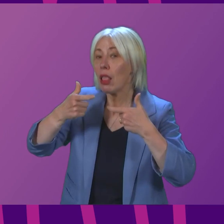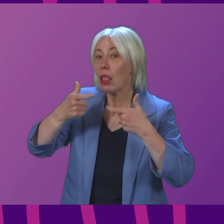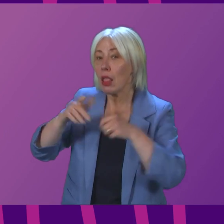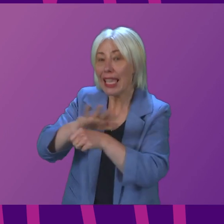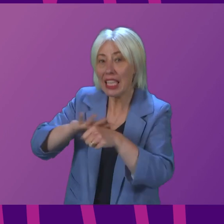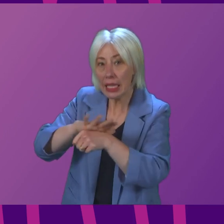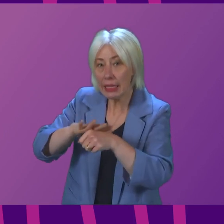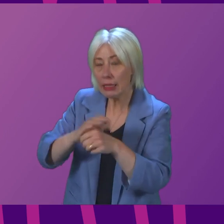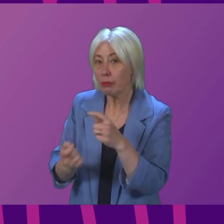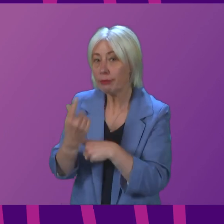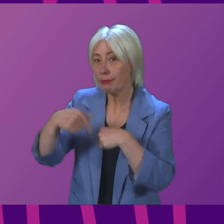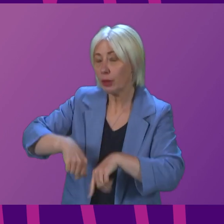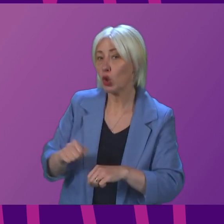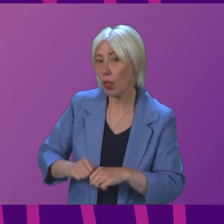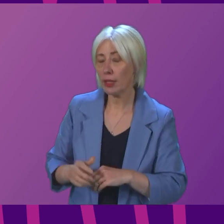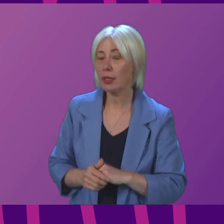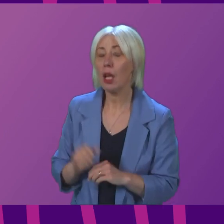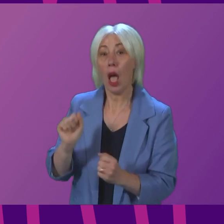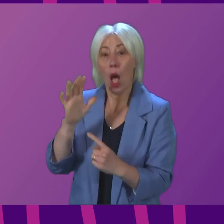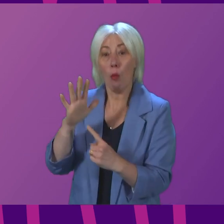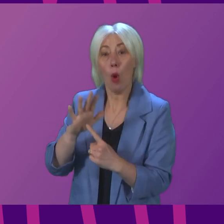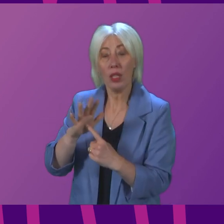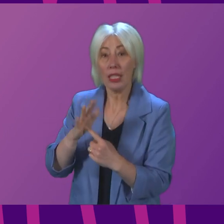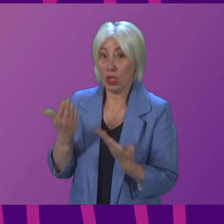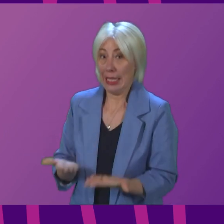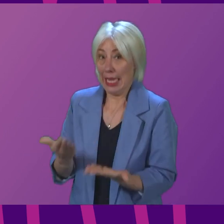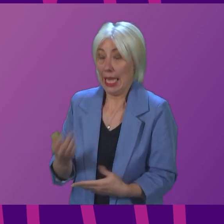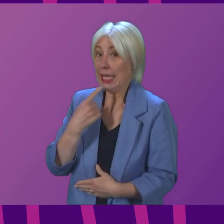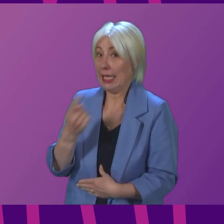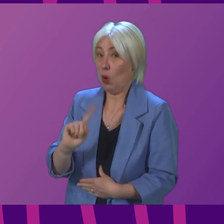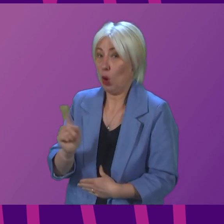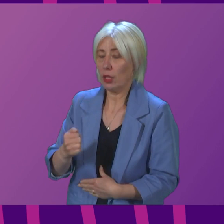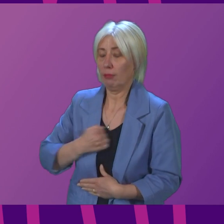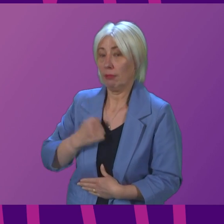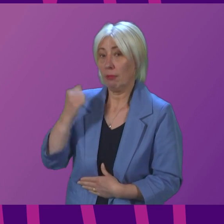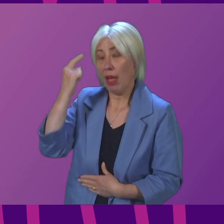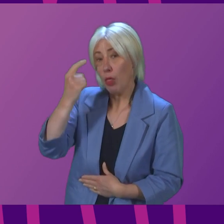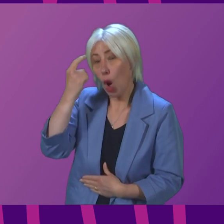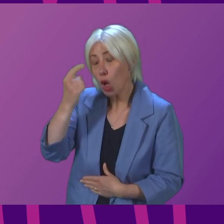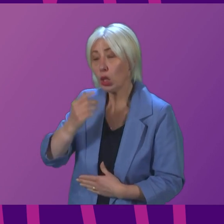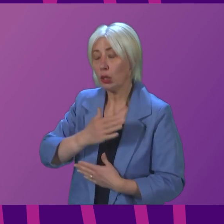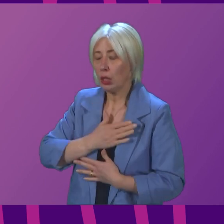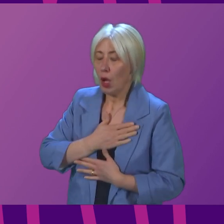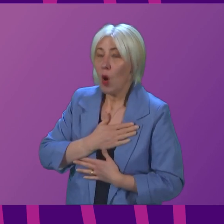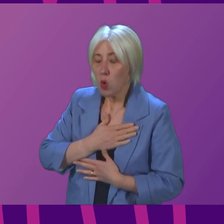in Scotland. The most important thing I want to say is that my thoughts are with every single family